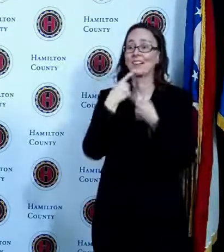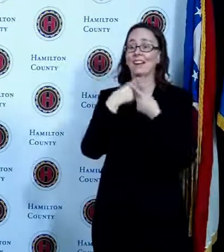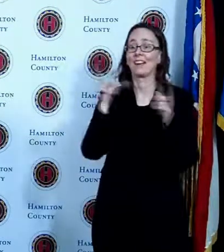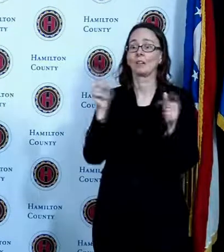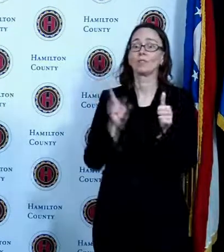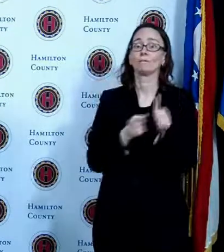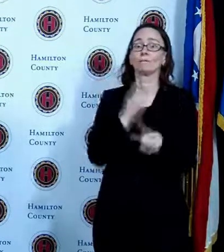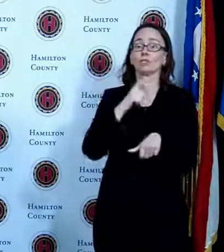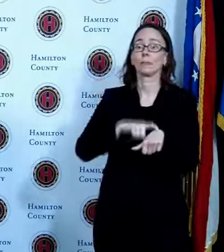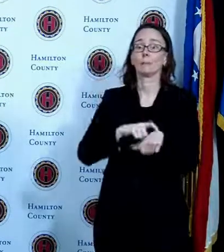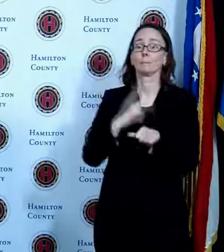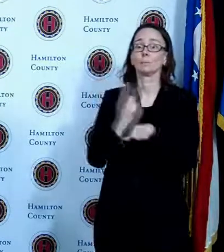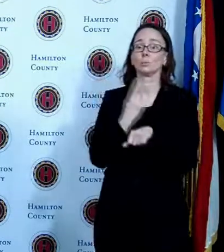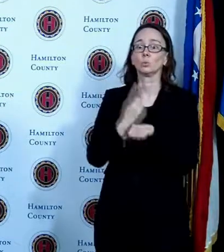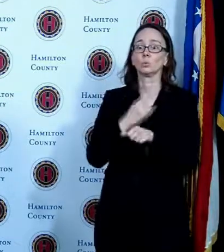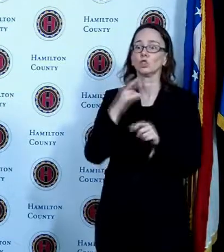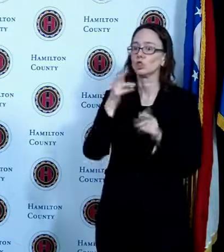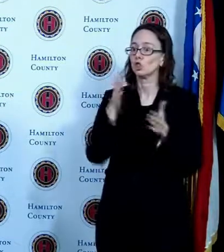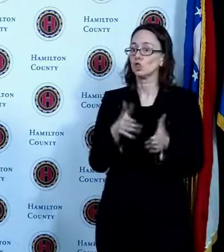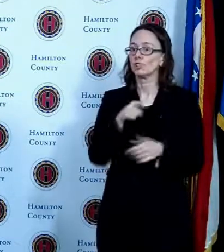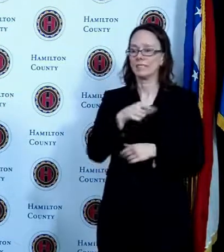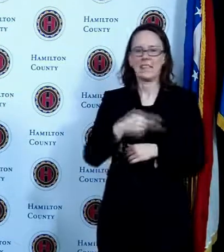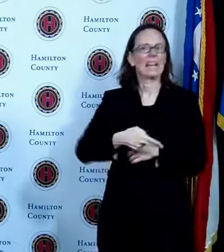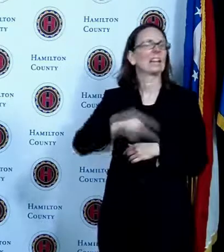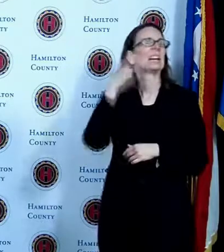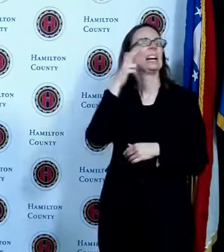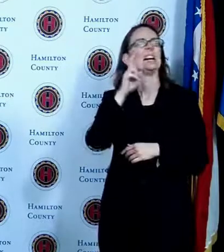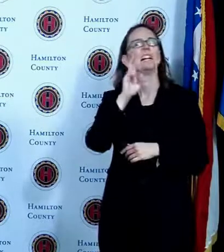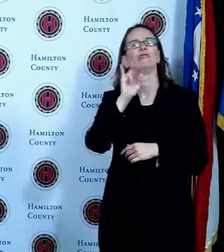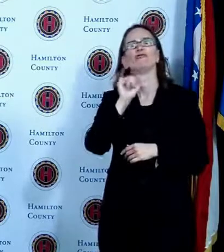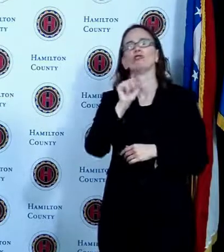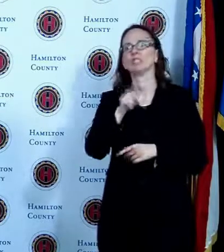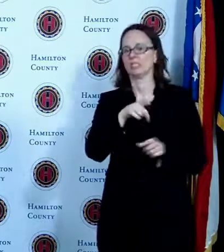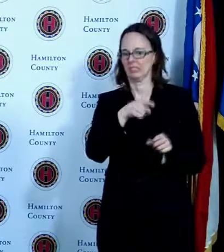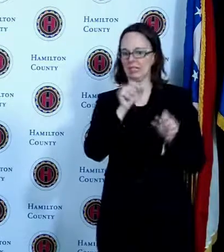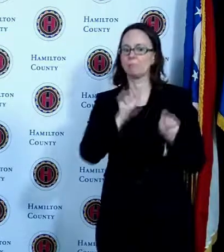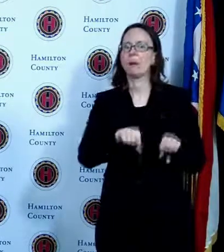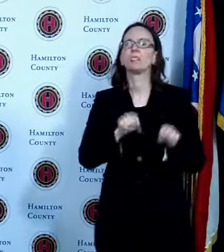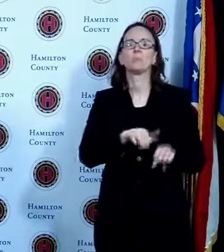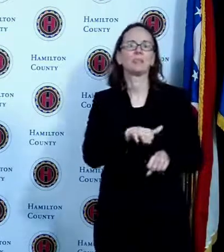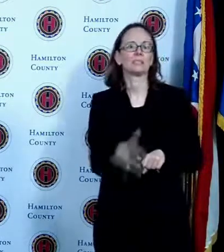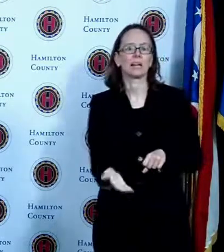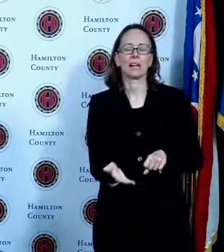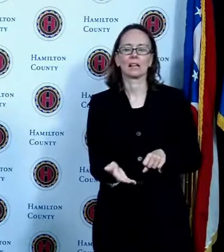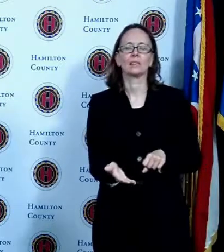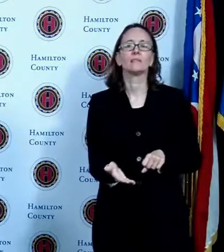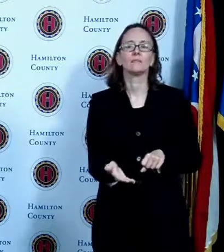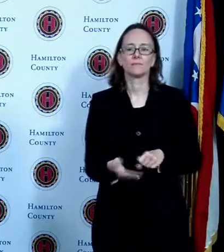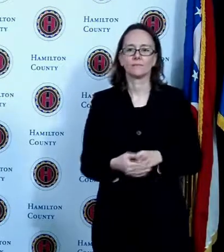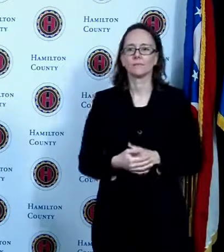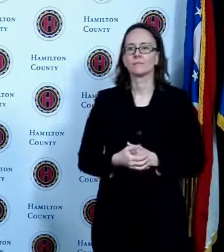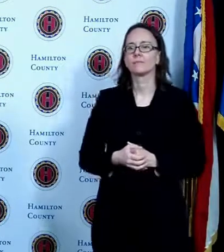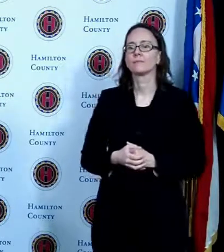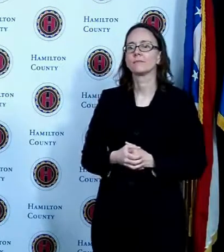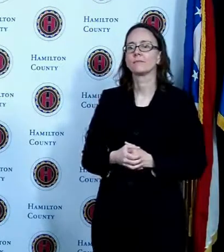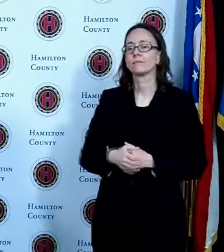thank a lot of people one is the first responders on the street in the county the police and fire have done a tremendous job I want to thank the